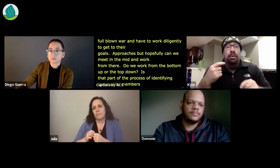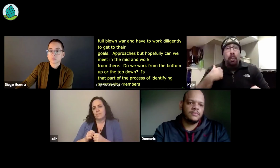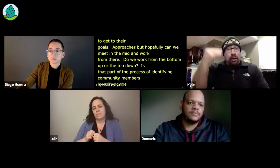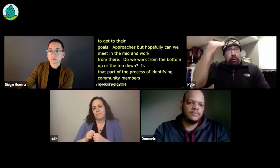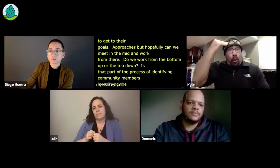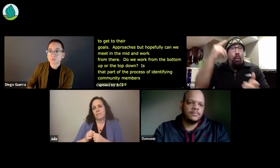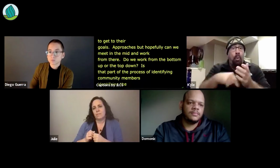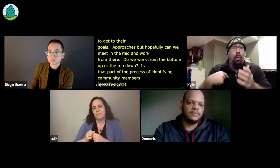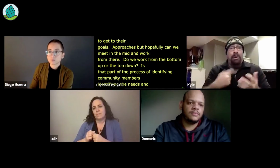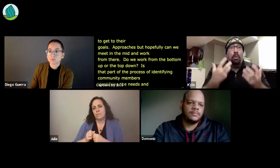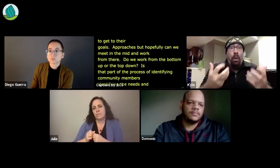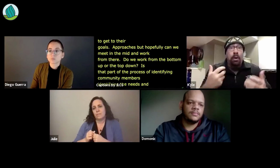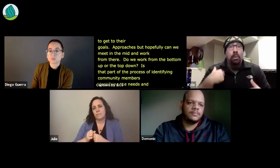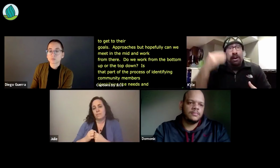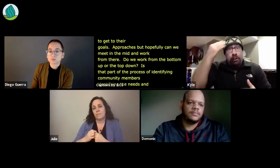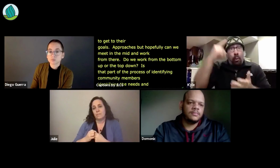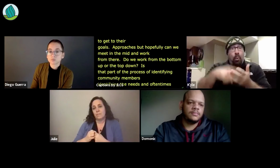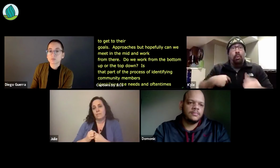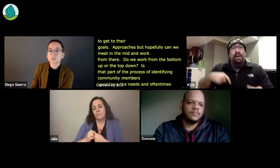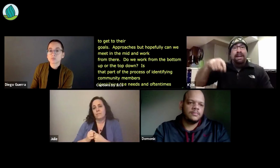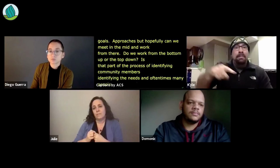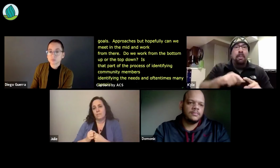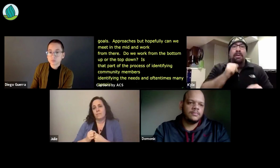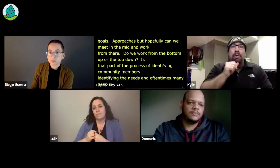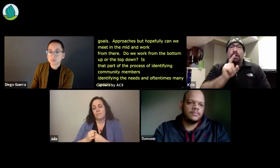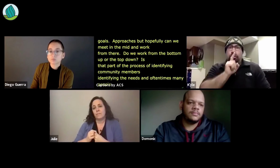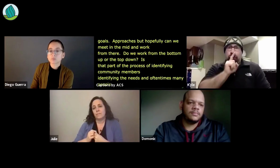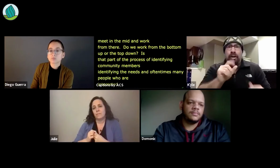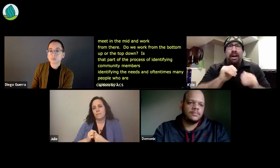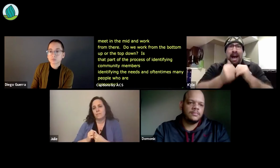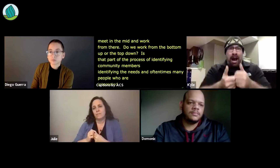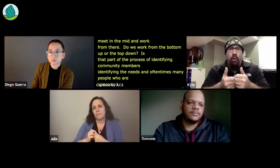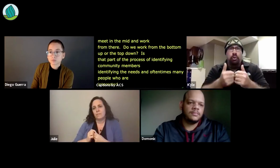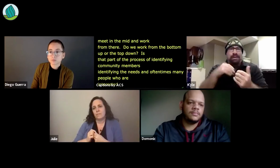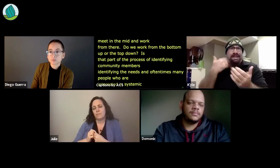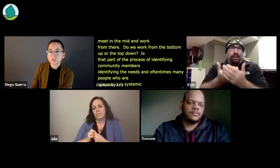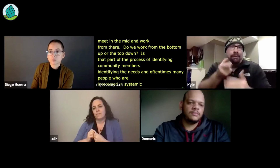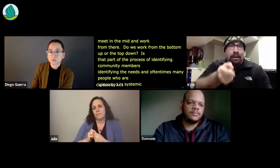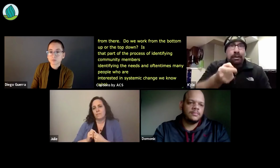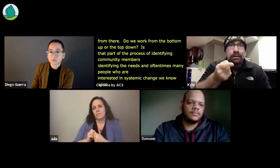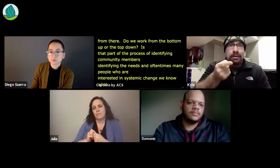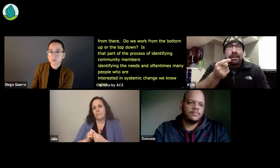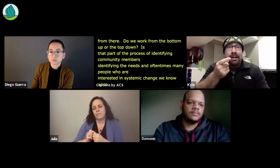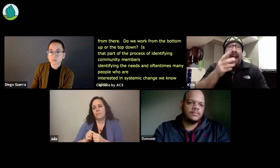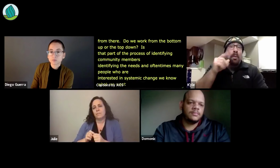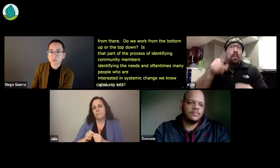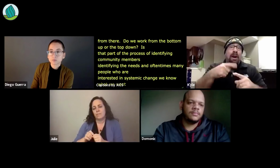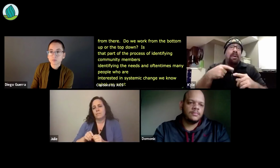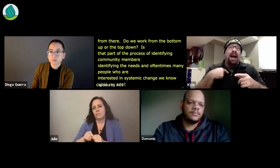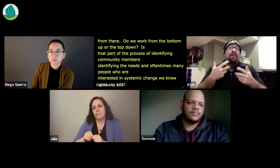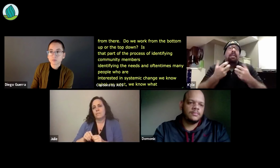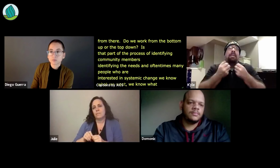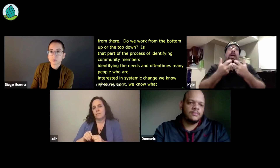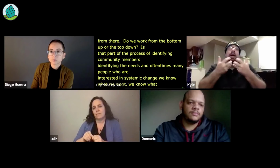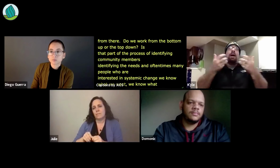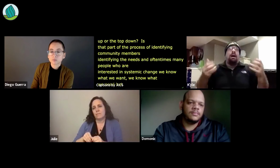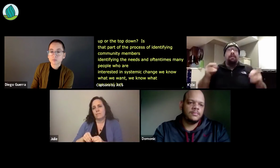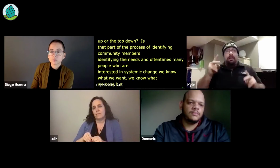We know what we need, but we're not sure how to get there. And so-- and then when we have a lot of people at the table,